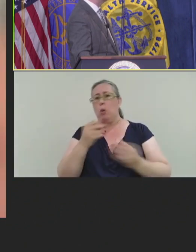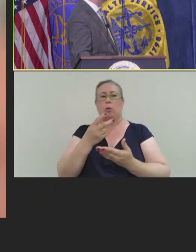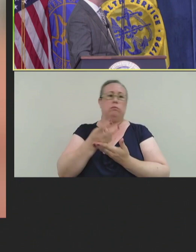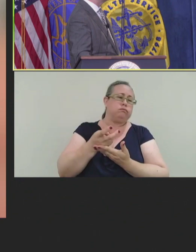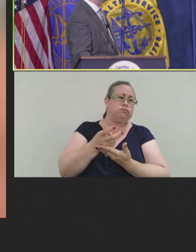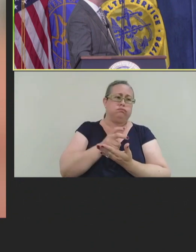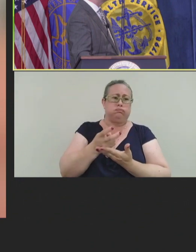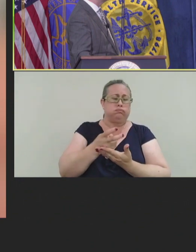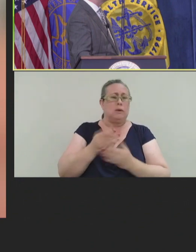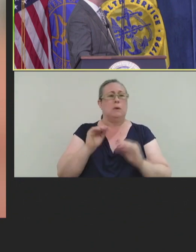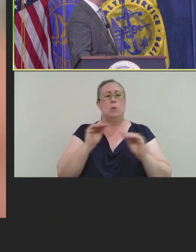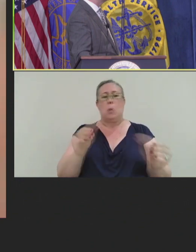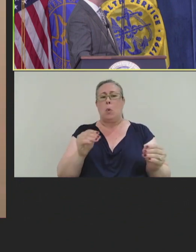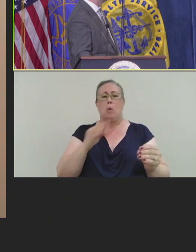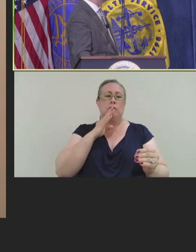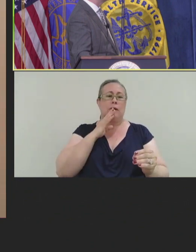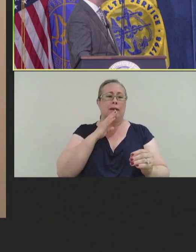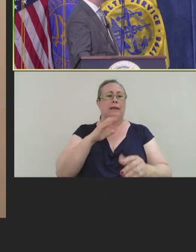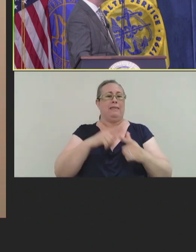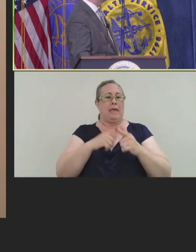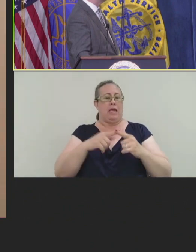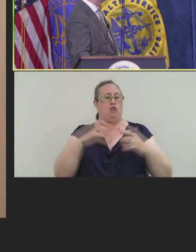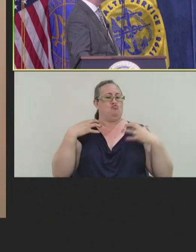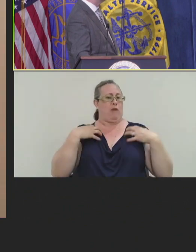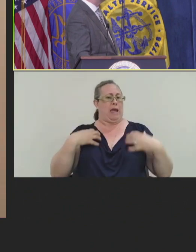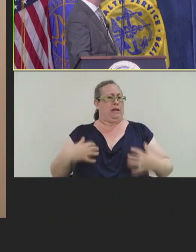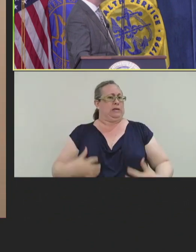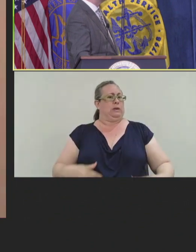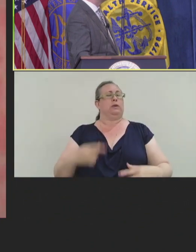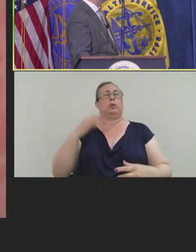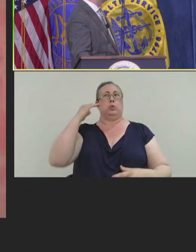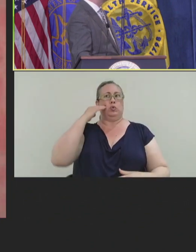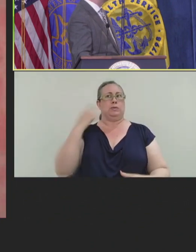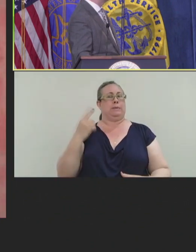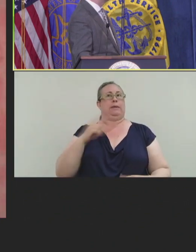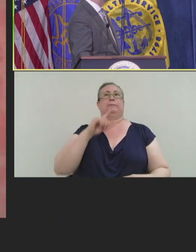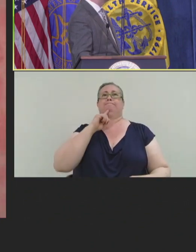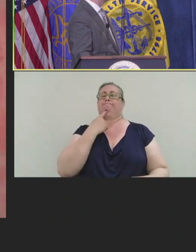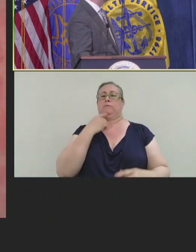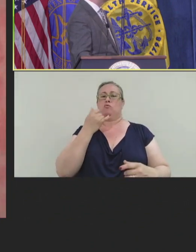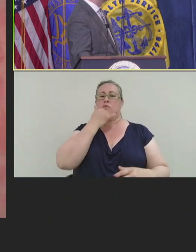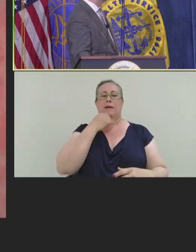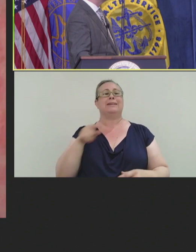and moved all the way down his body. I knew something was severely wrong with my child. Ravi Baichwal: She says Vincent tested positive for